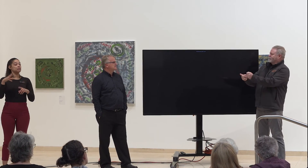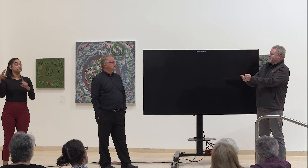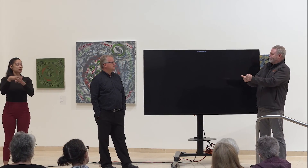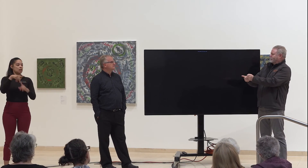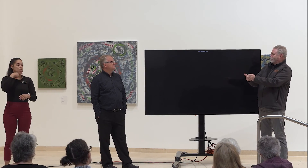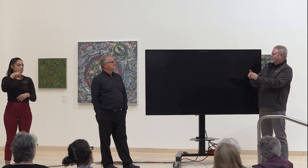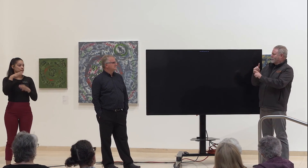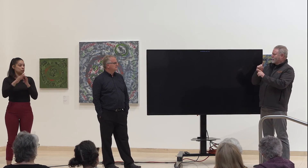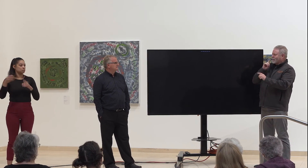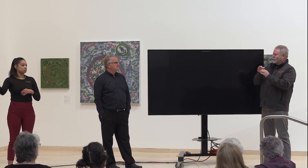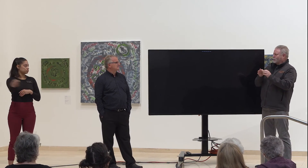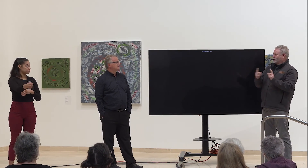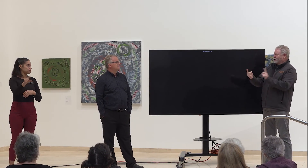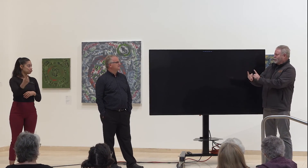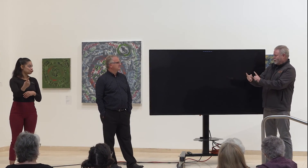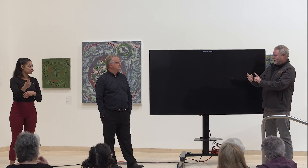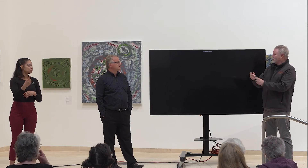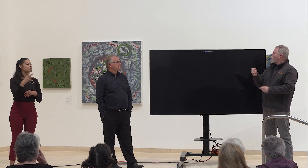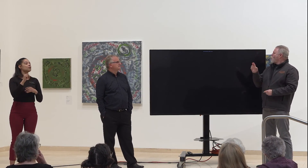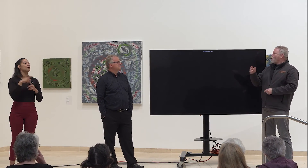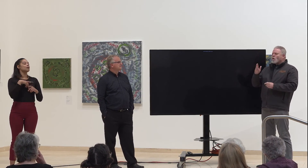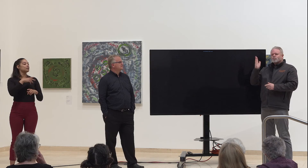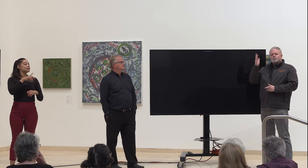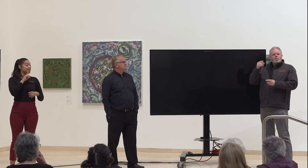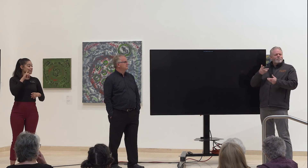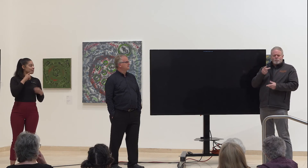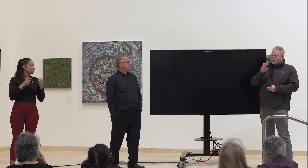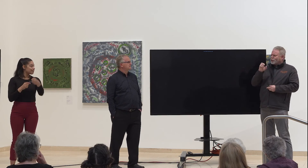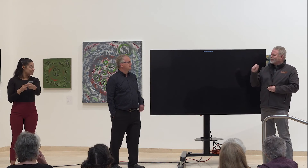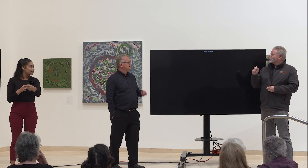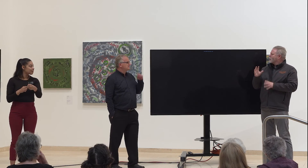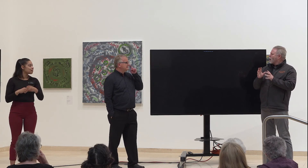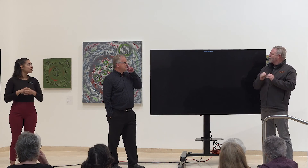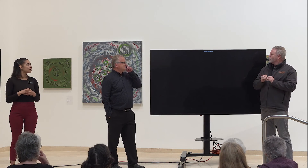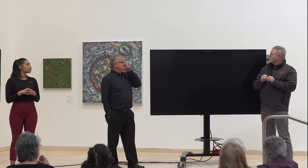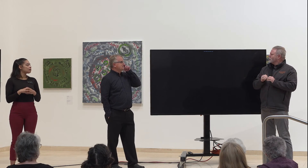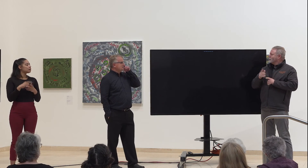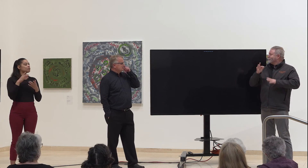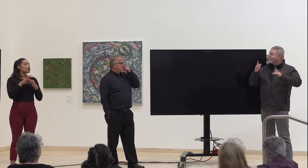as an interpreter and then consider hiring a Deaf interpreter. You know, like if there's a press conference...